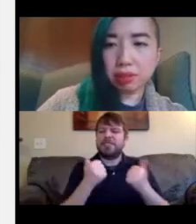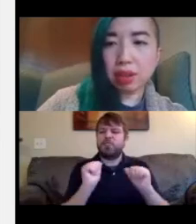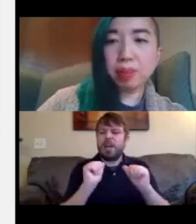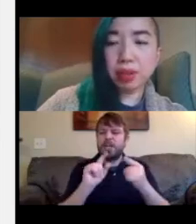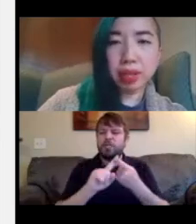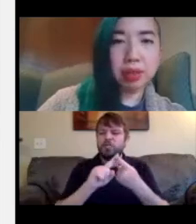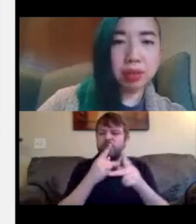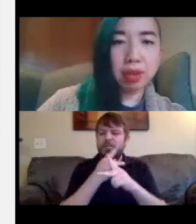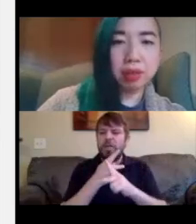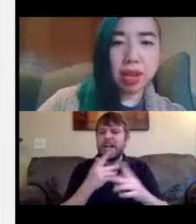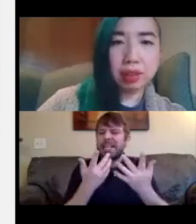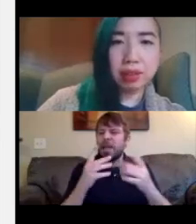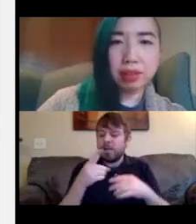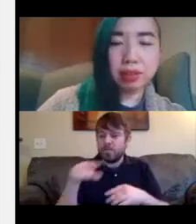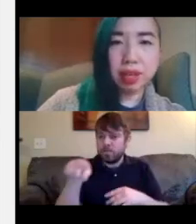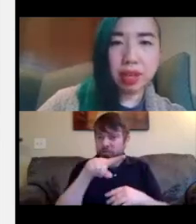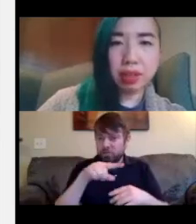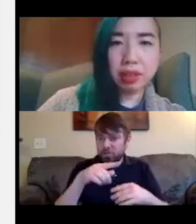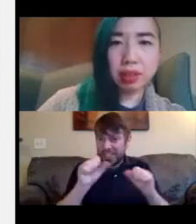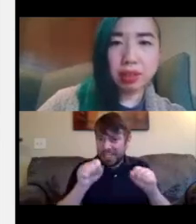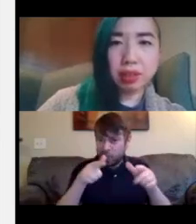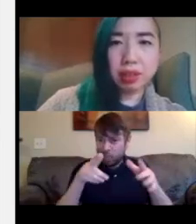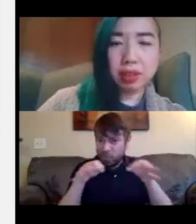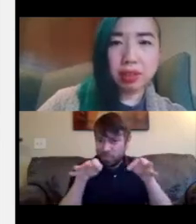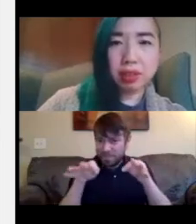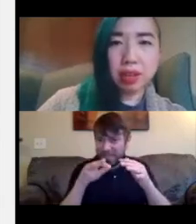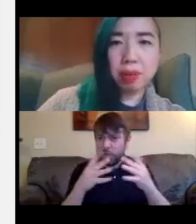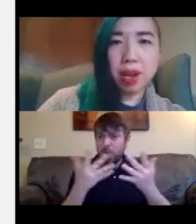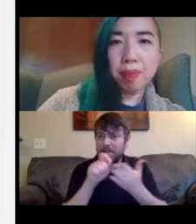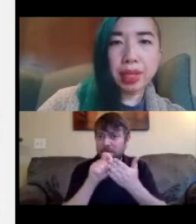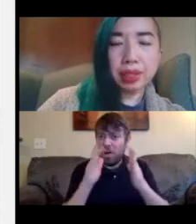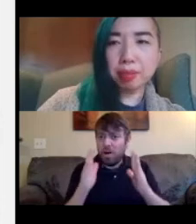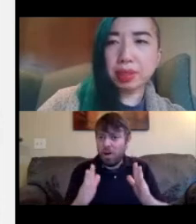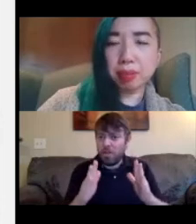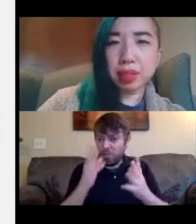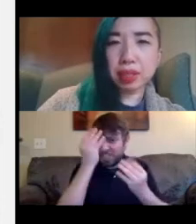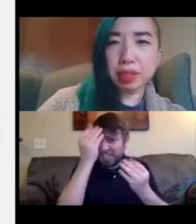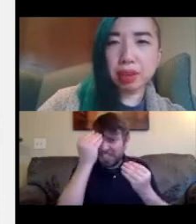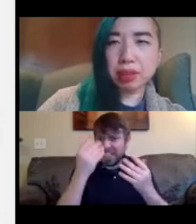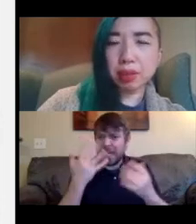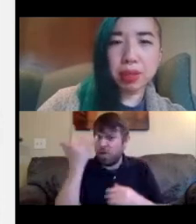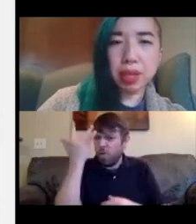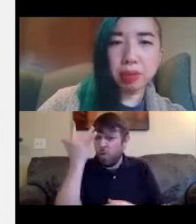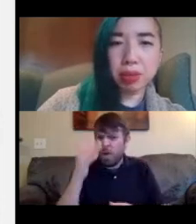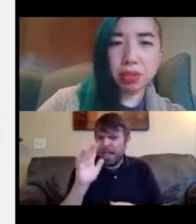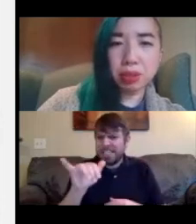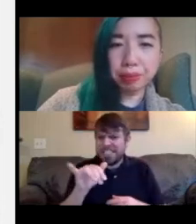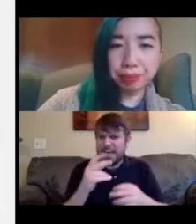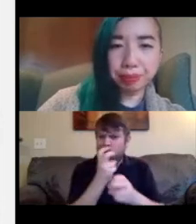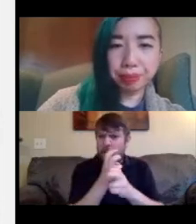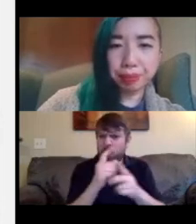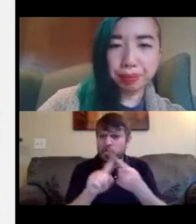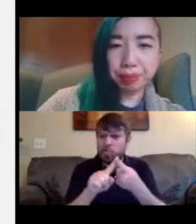to put language around that." Yeah. And why might this be something that's hard to put language to?